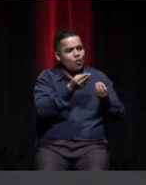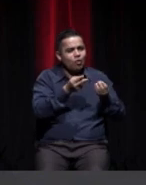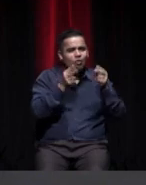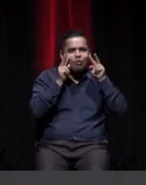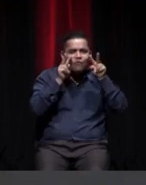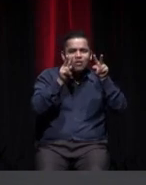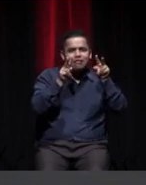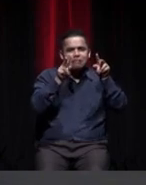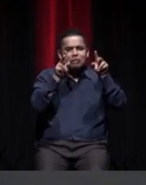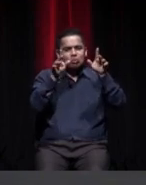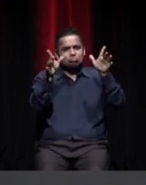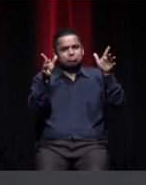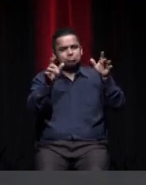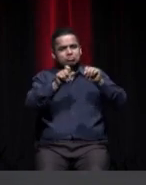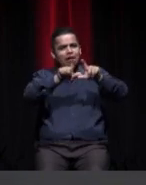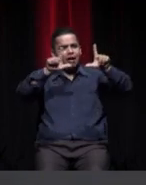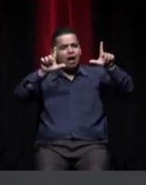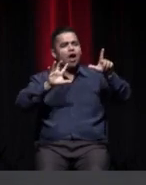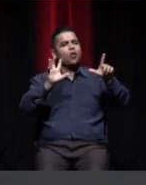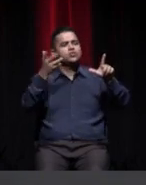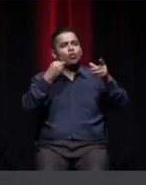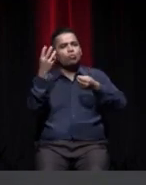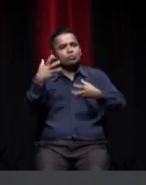the amount of reactions to that image.